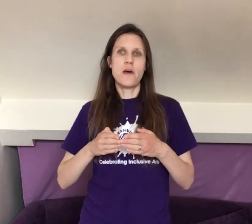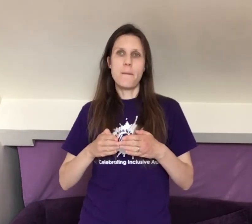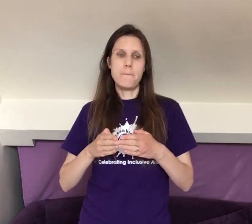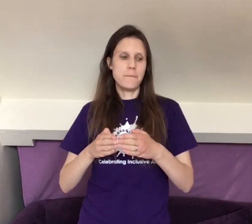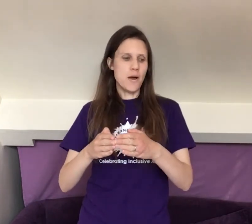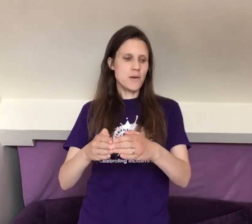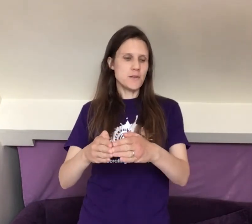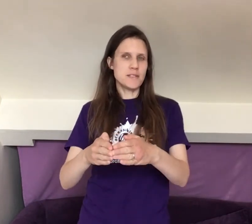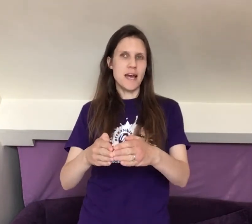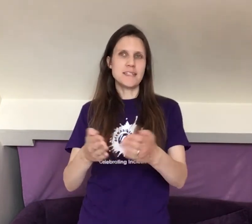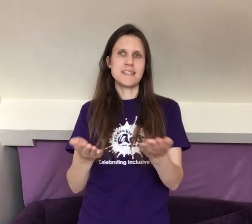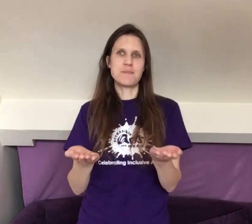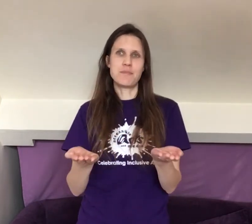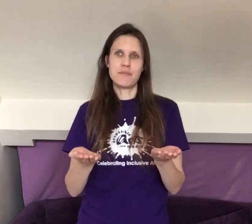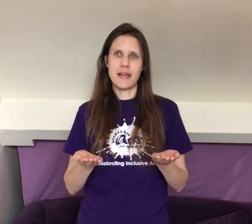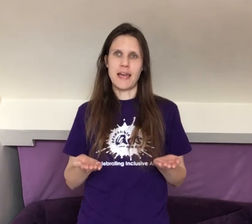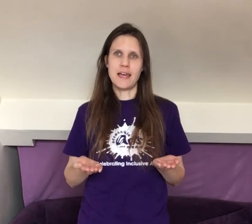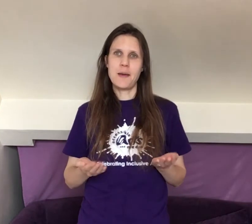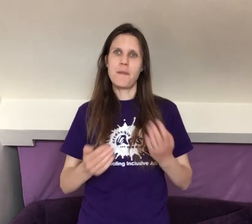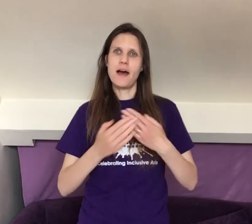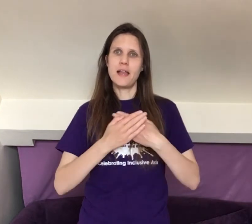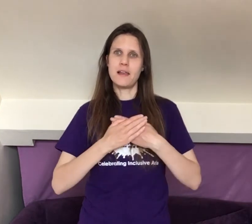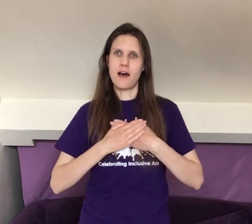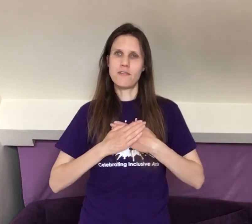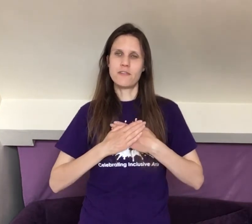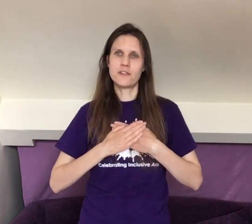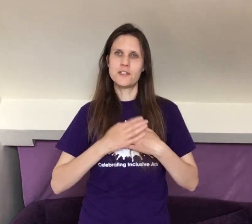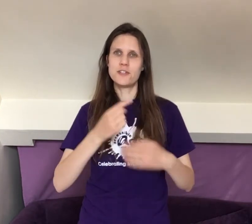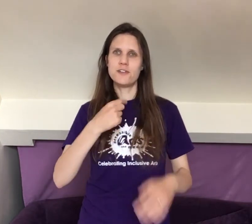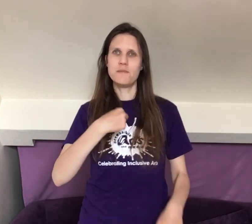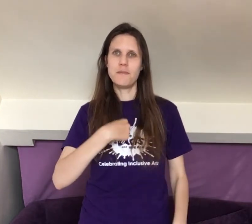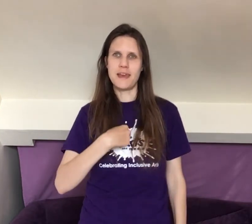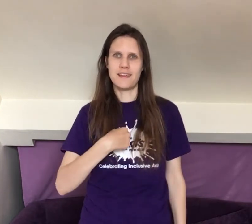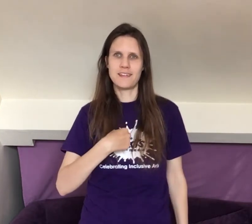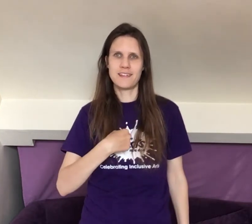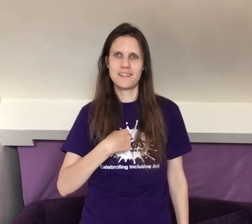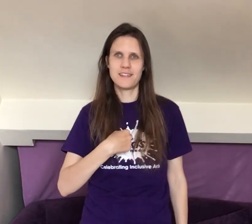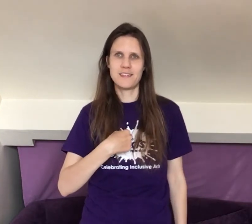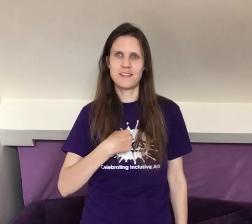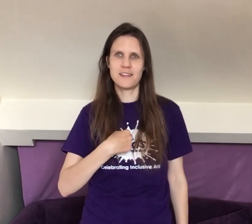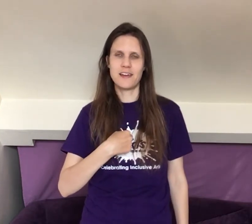The boat that is bringing my love to me.